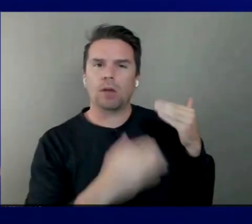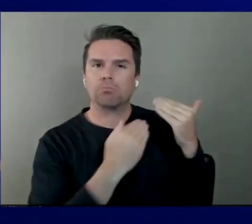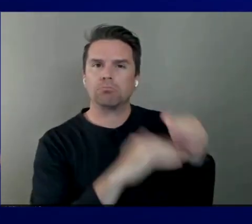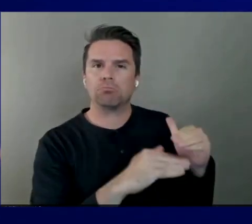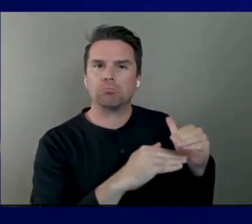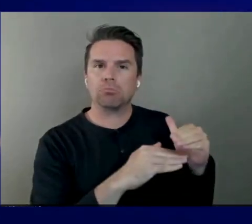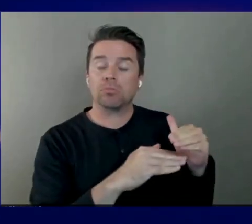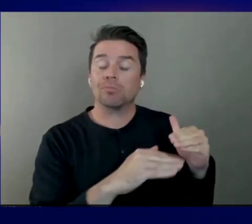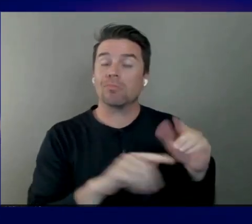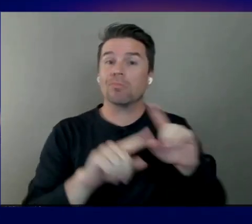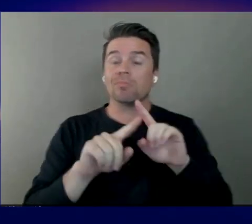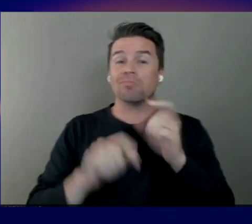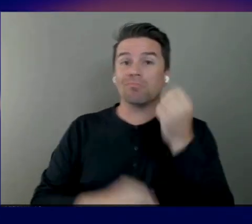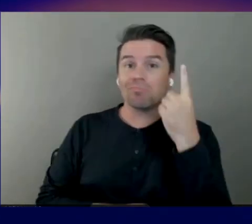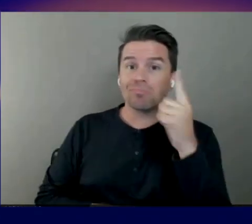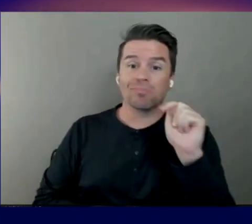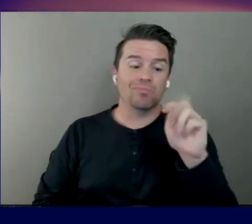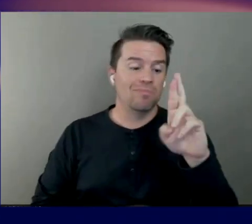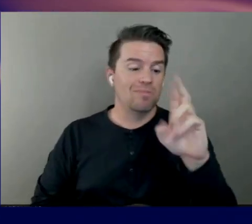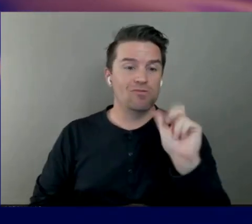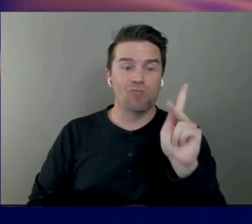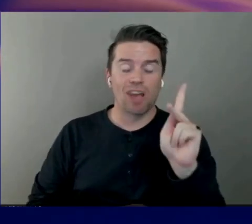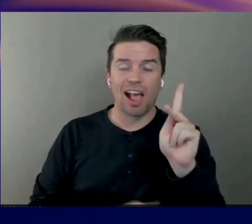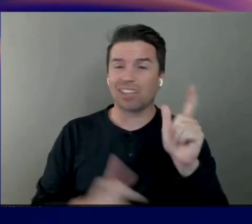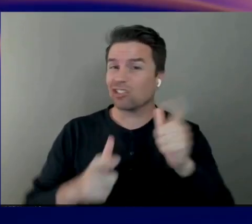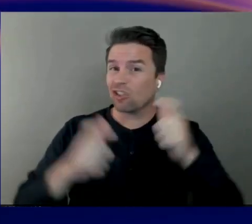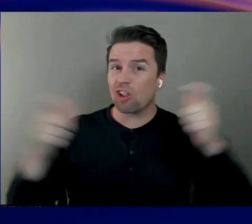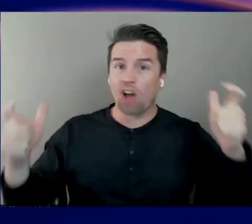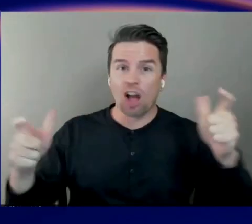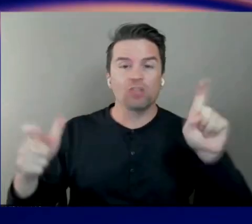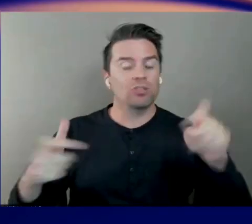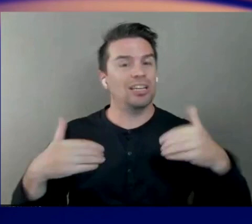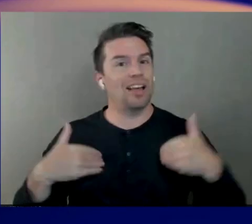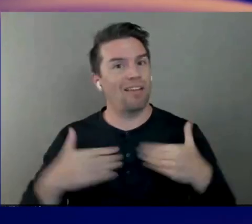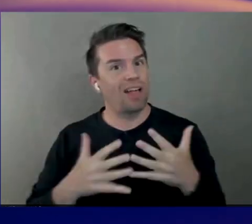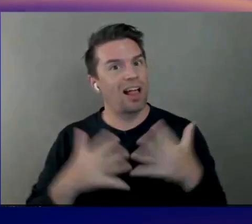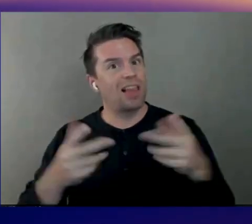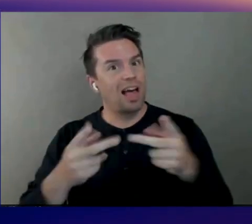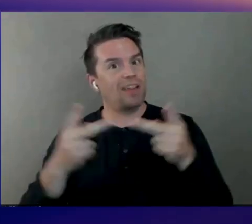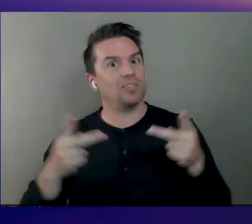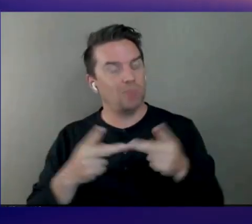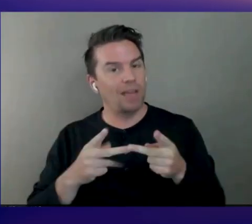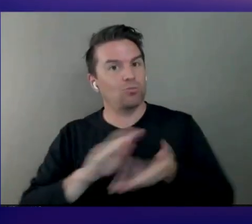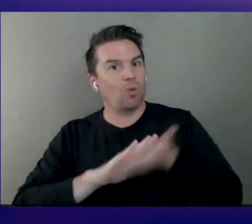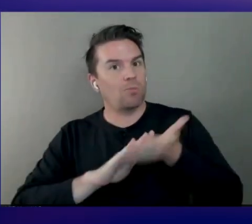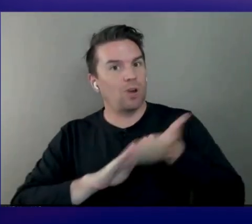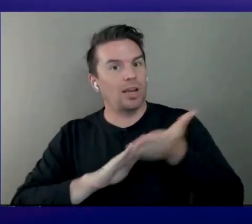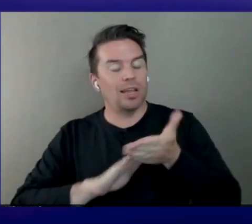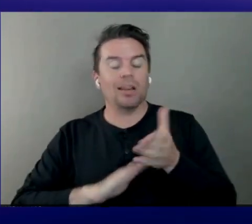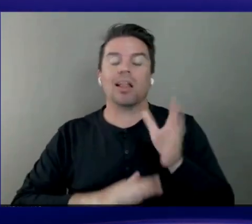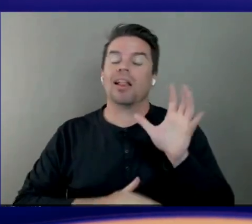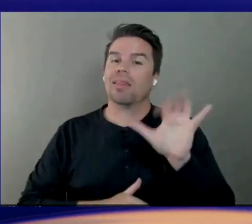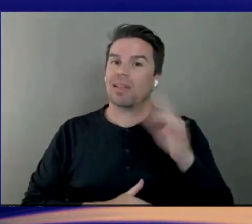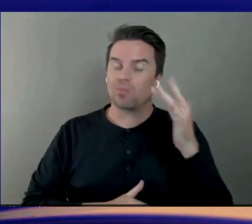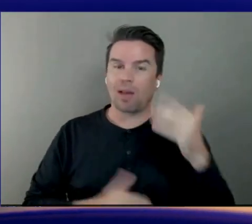And so you do need quite a bit of space to operate it. That makes attending a Summit, where we have the new Summit Speedway, which is 18 feet by 40 feet long,